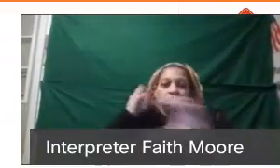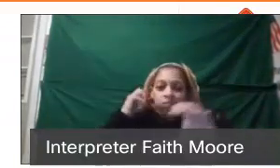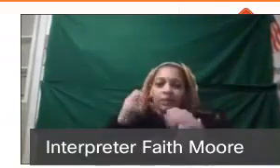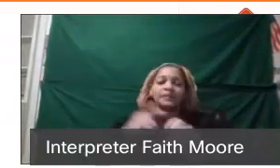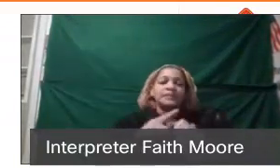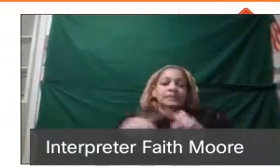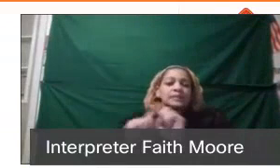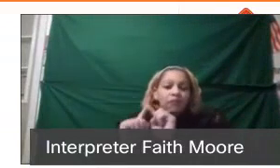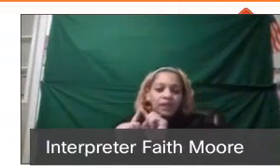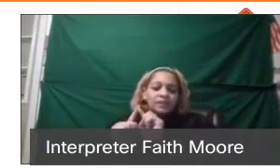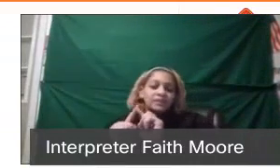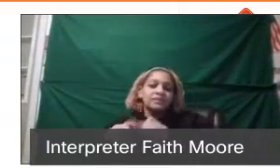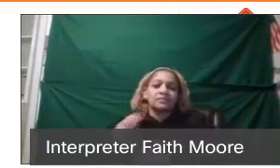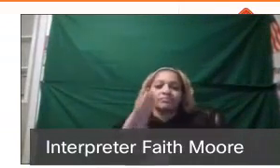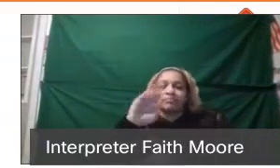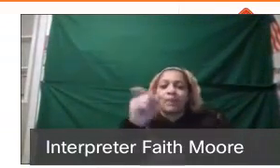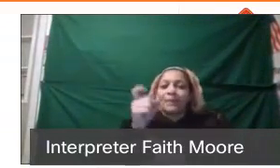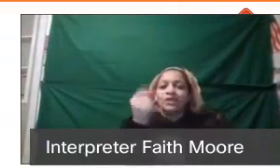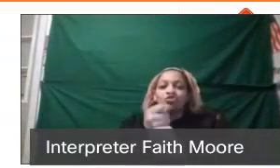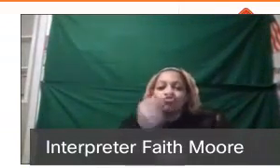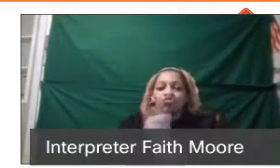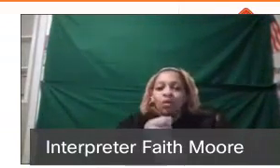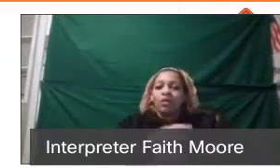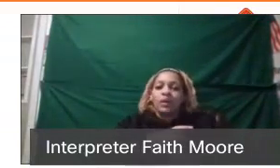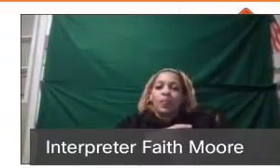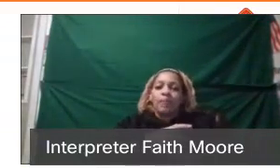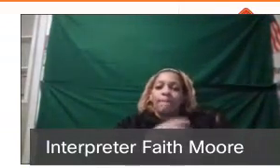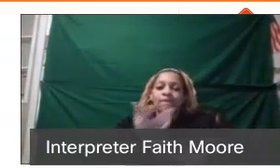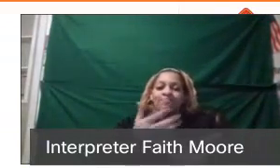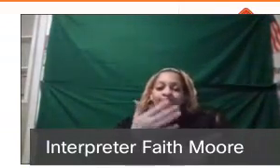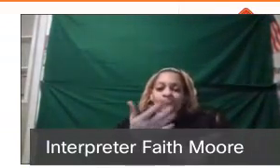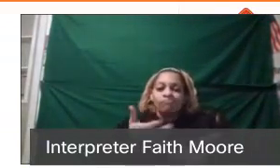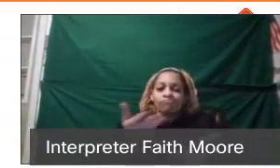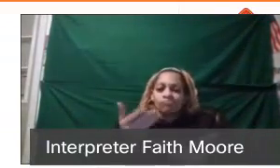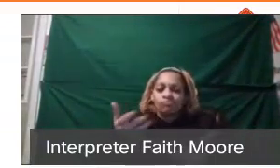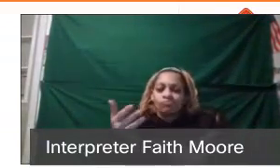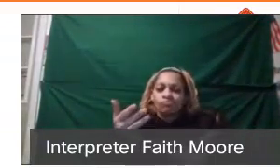It was like a box truck. We're getting to that. Would you say that was on the other side of the trucks?